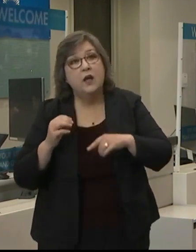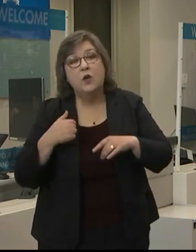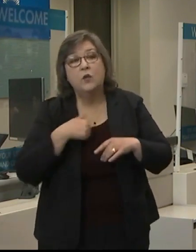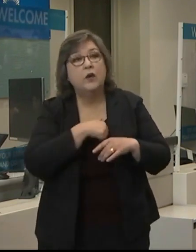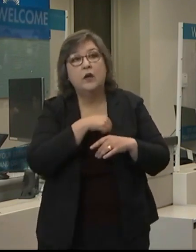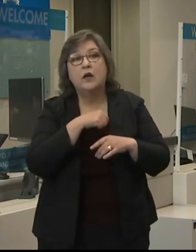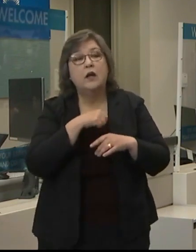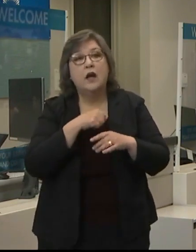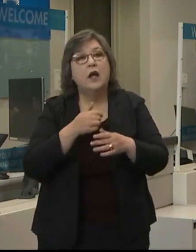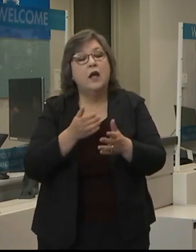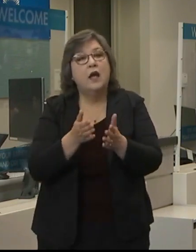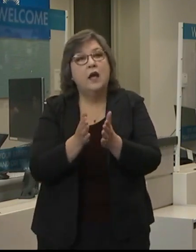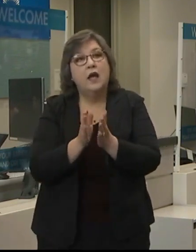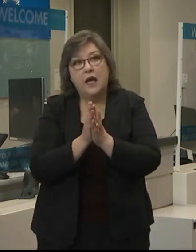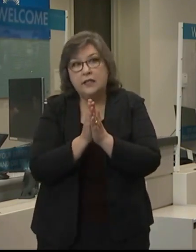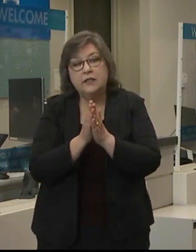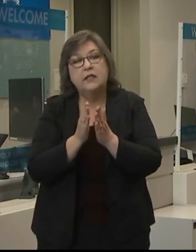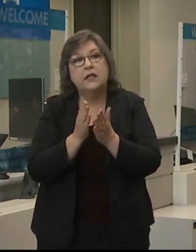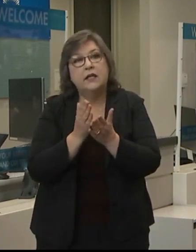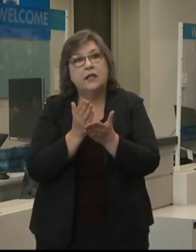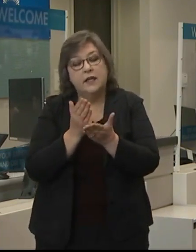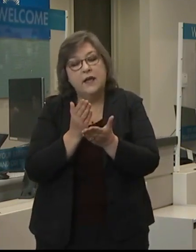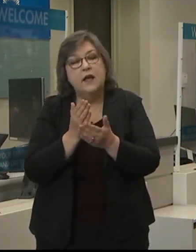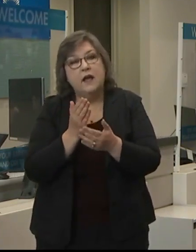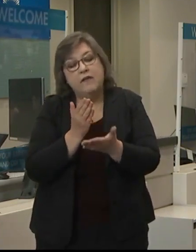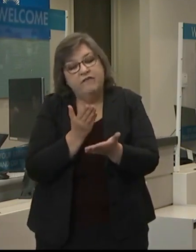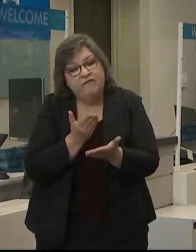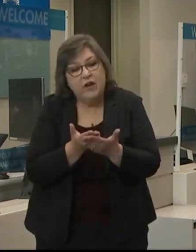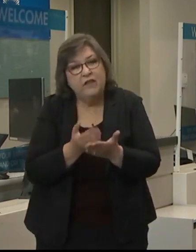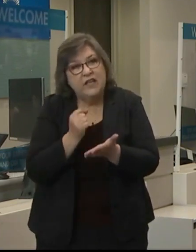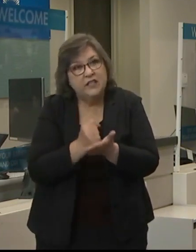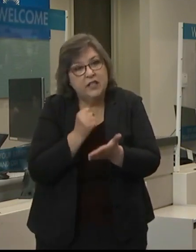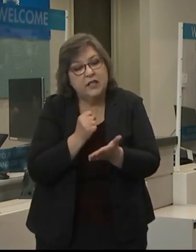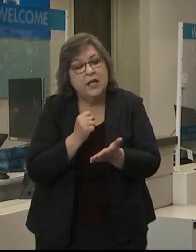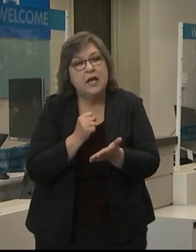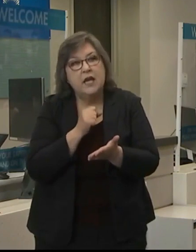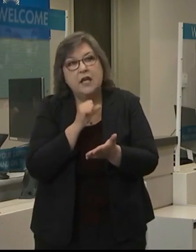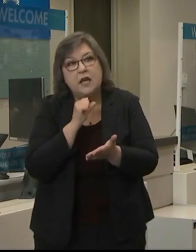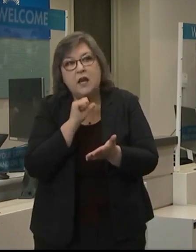requiring or rather encouraging self at a station. This is a requirement to